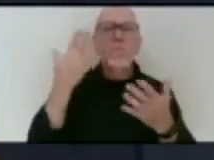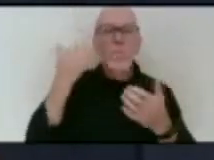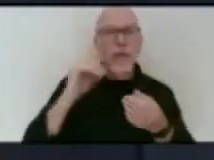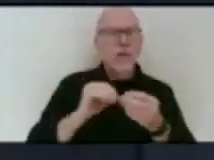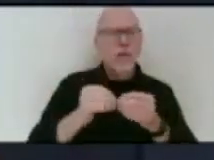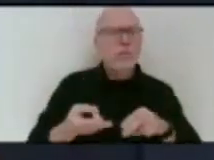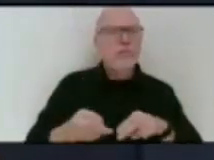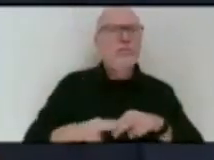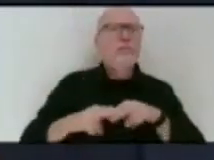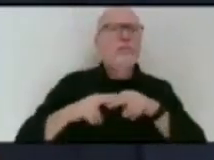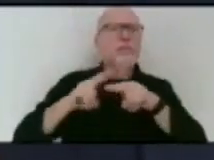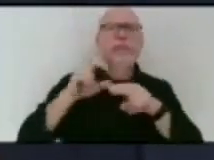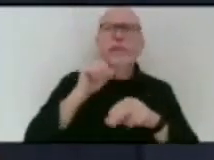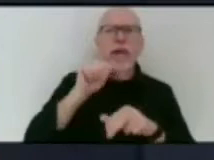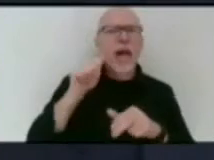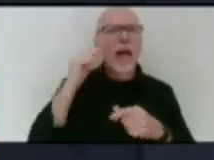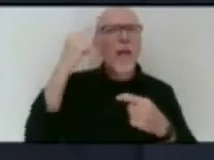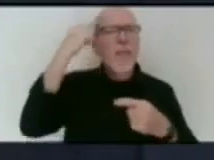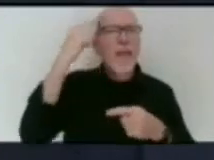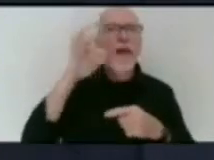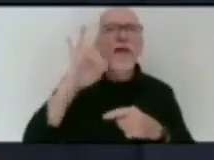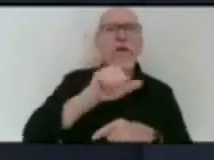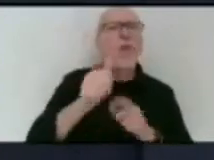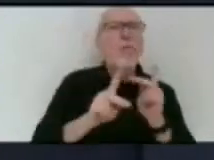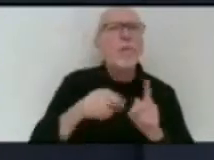others and our system of care for them.